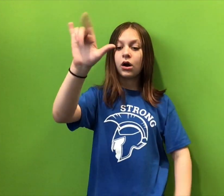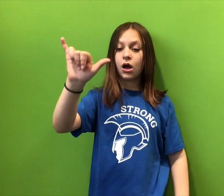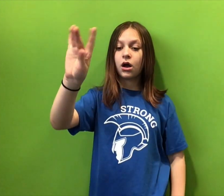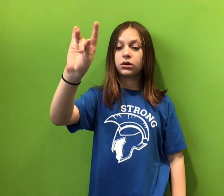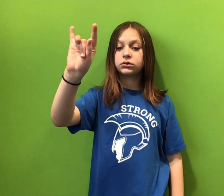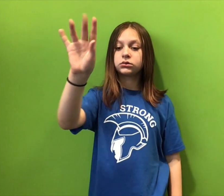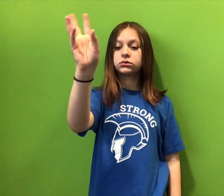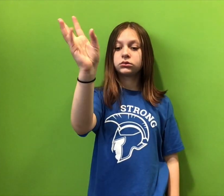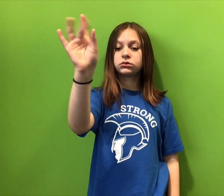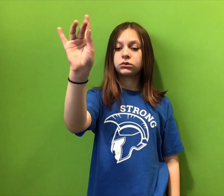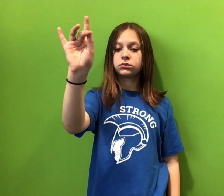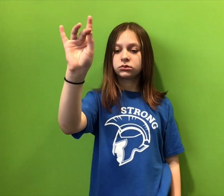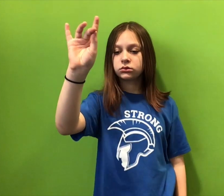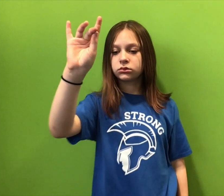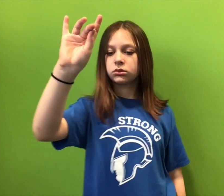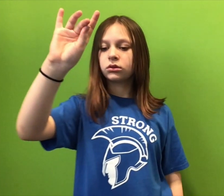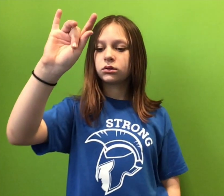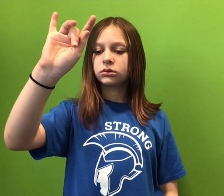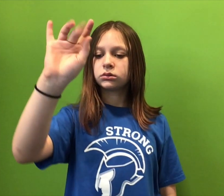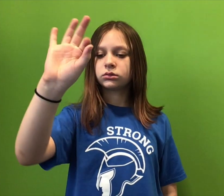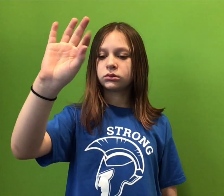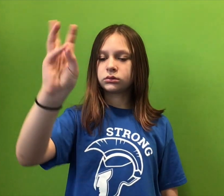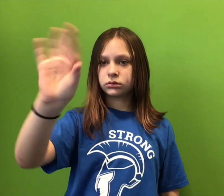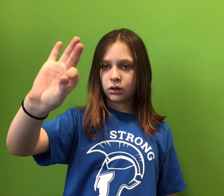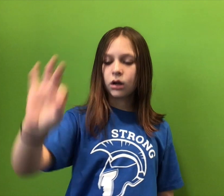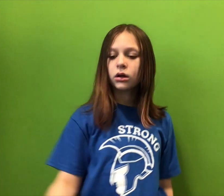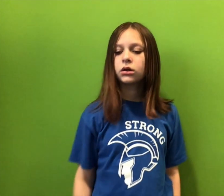He died in July of 1869.